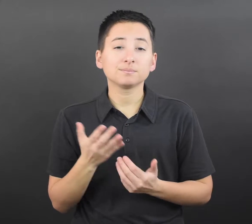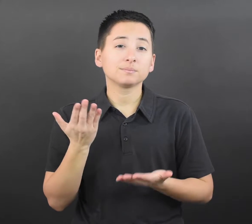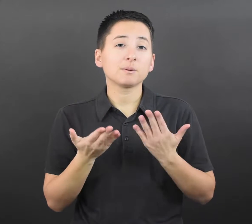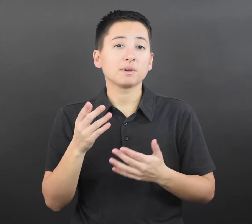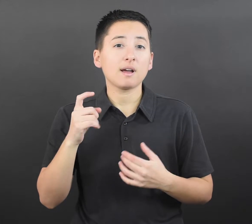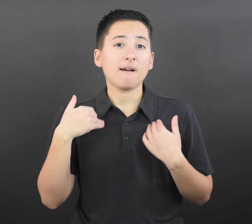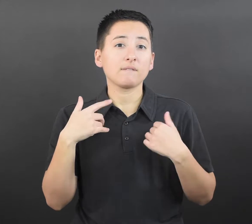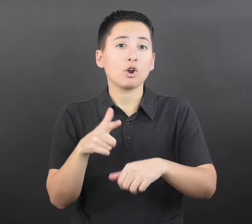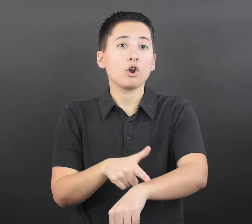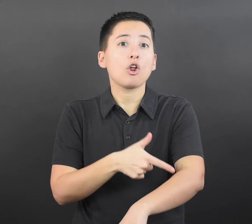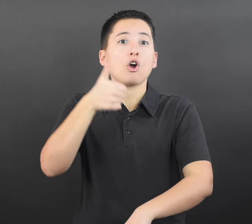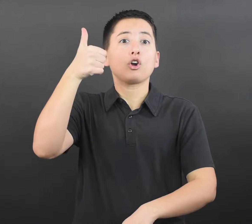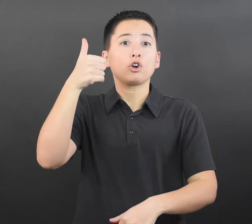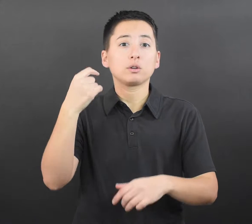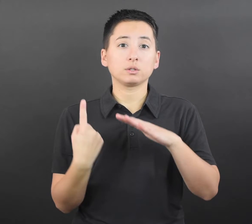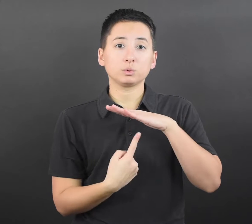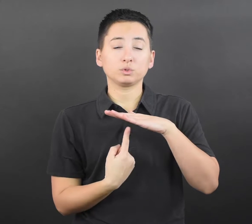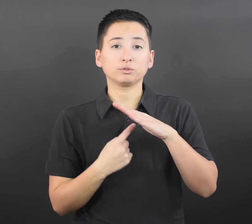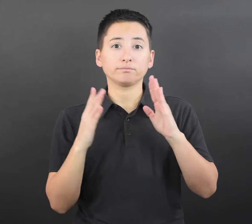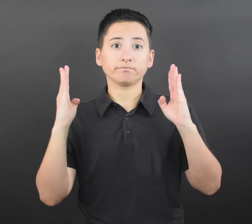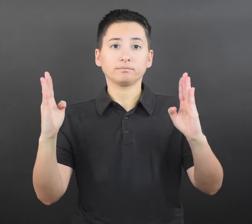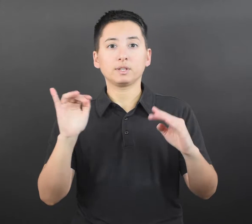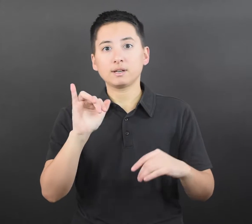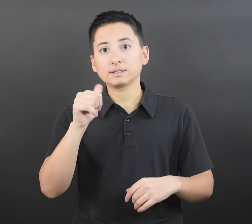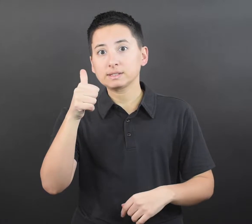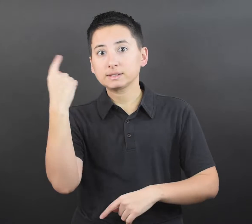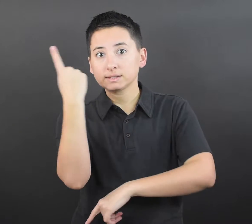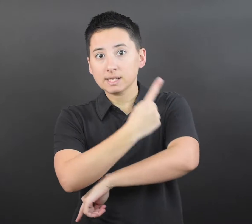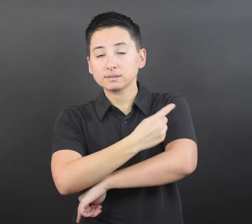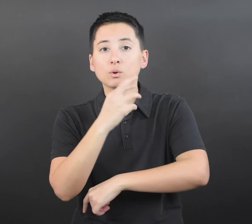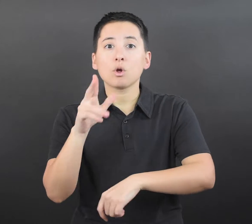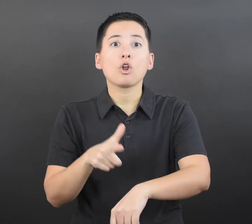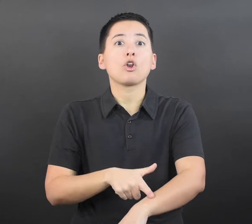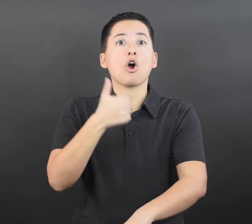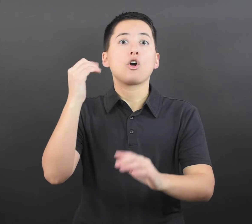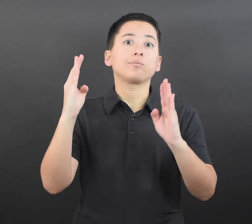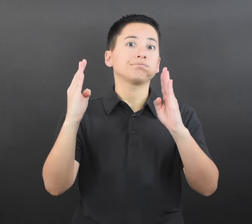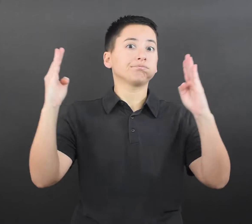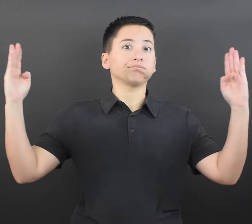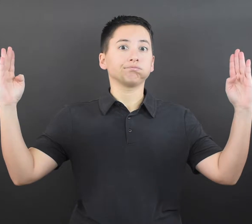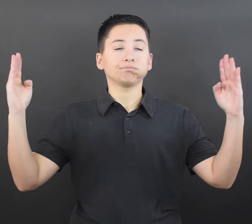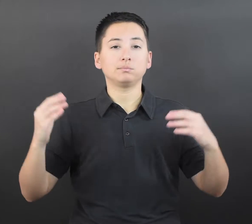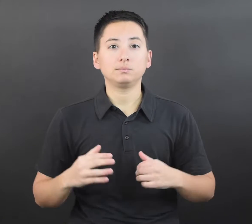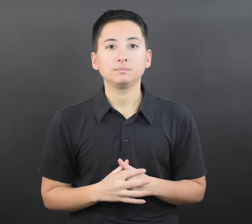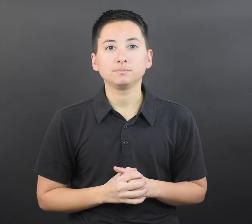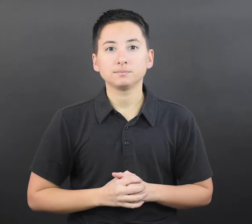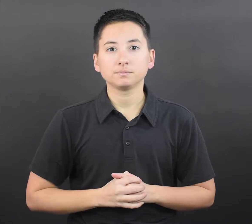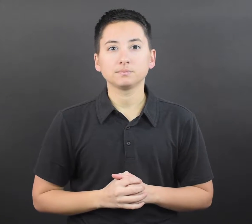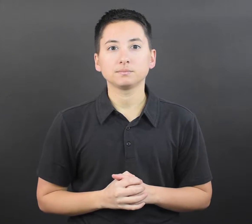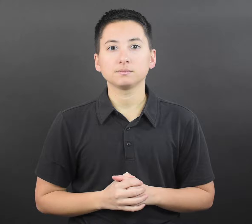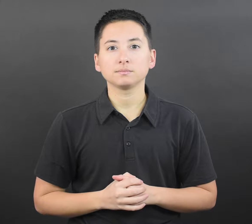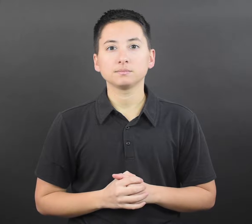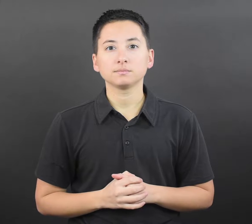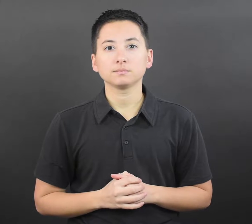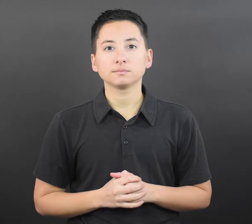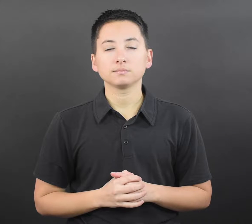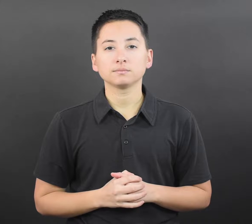should stay at home for a full 10-day isolation period. There may be other specific situations